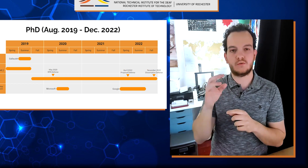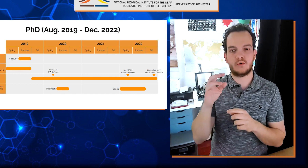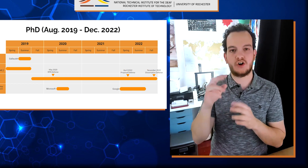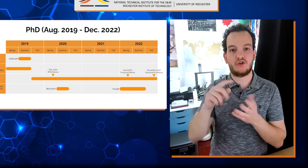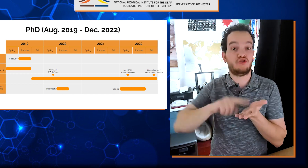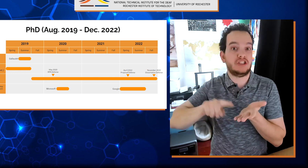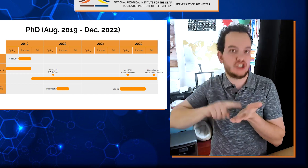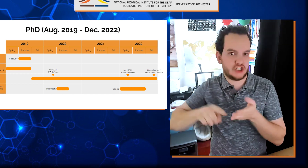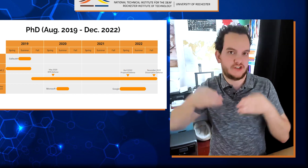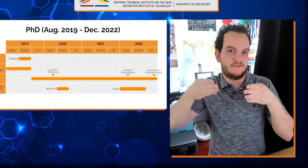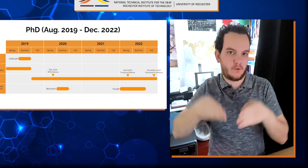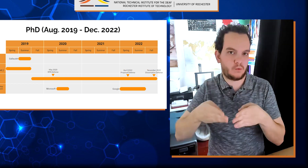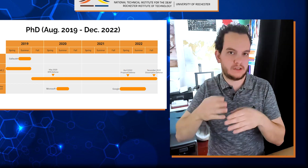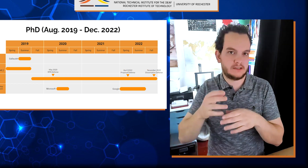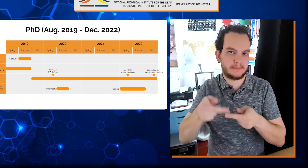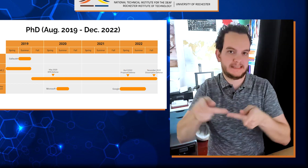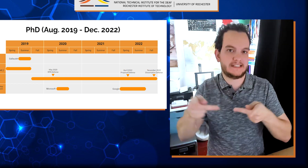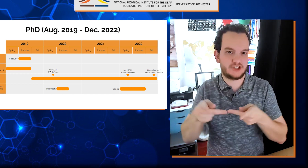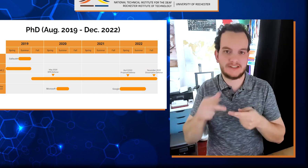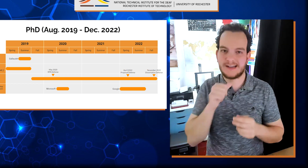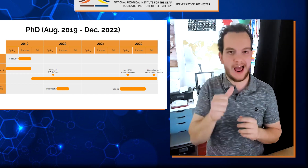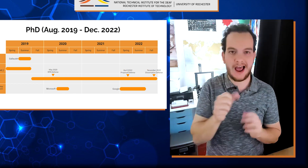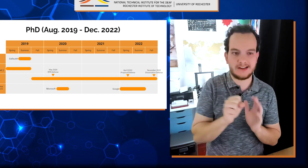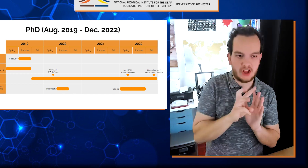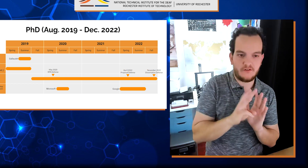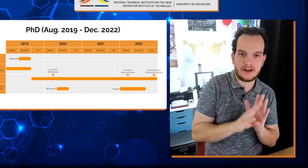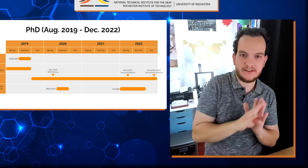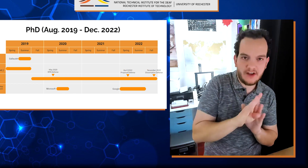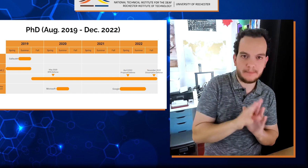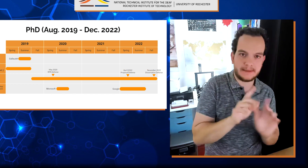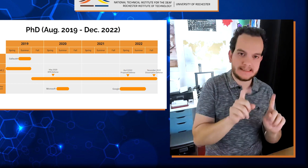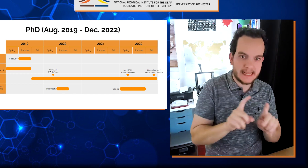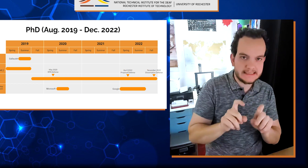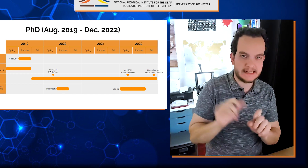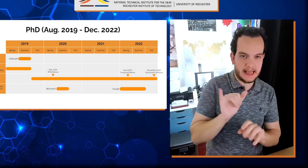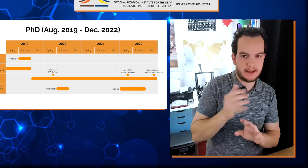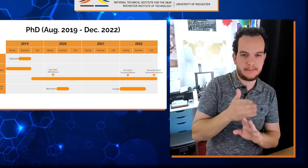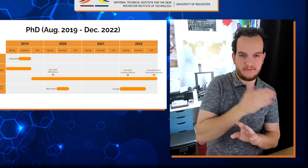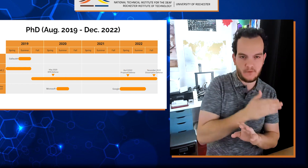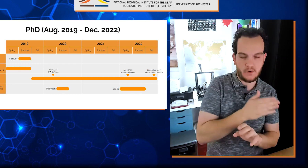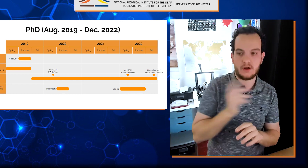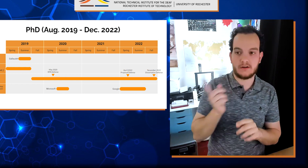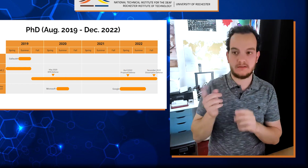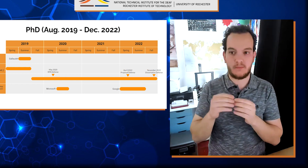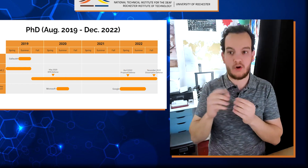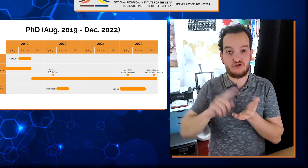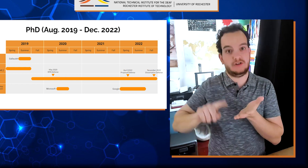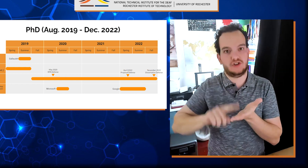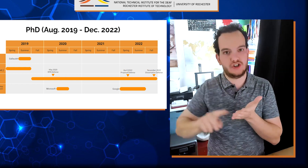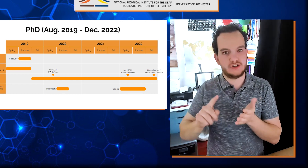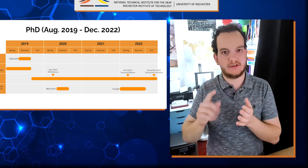but they were more research-focused positions rather than software development and testing positions, like I had had previously.